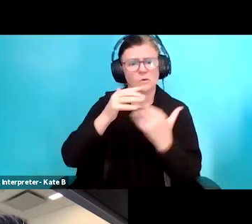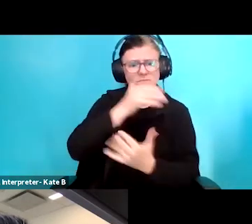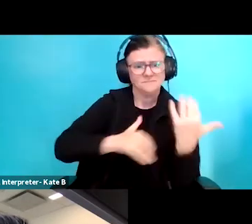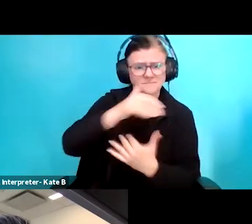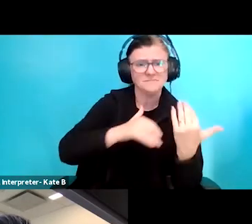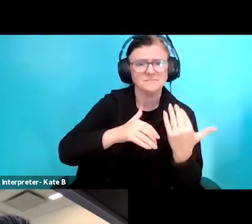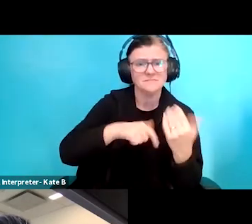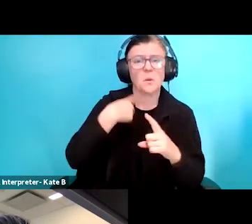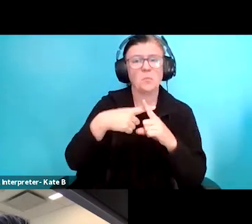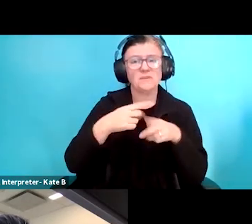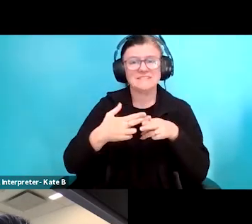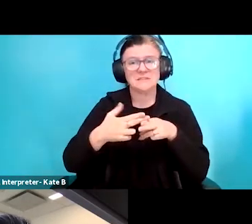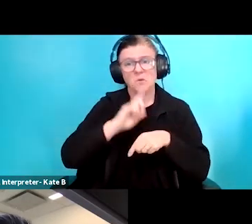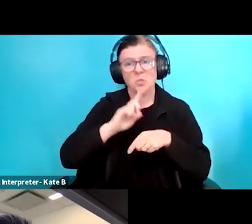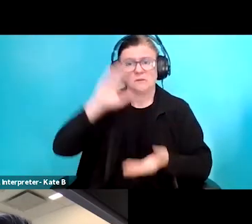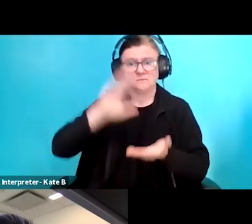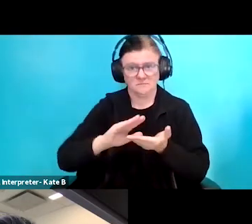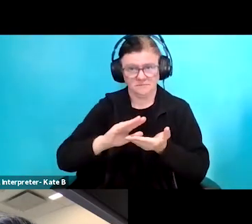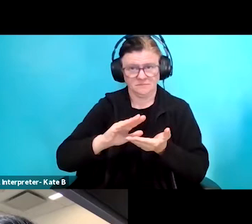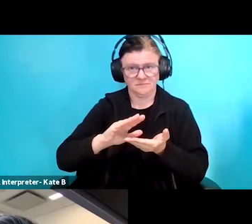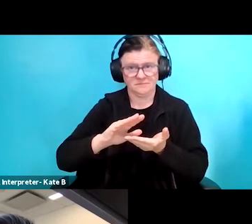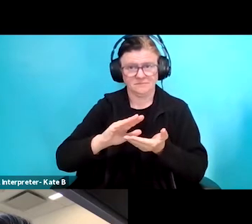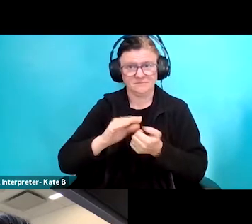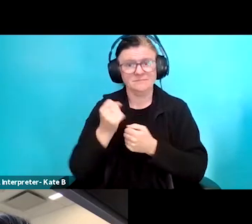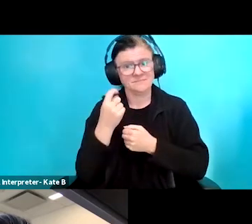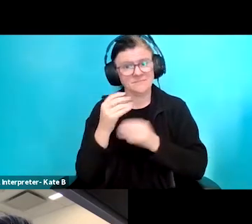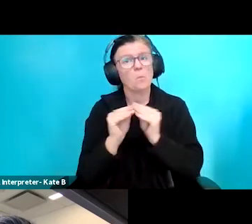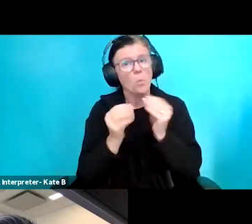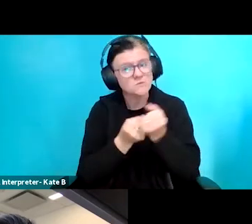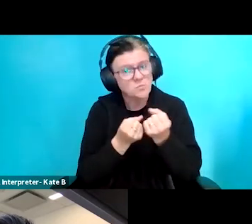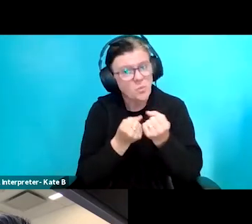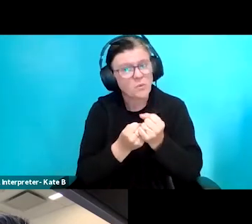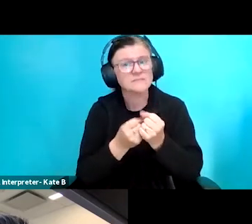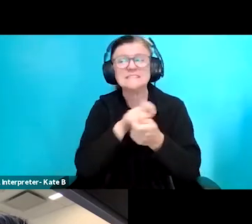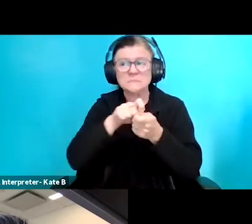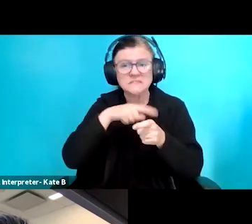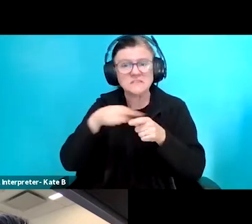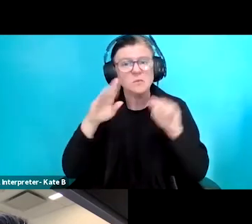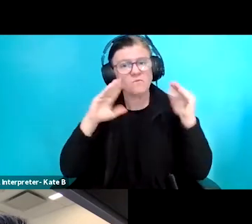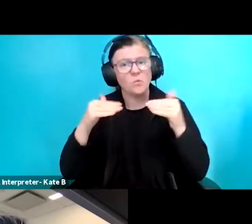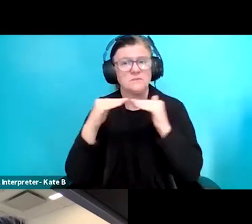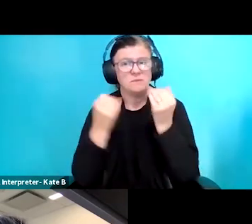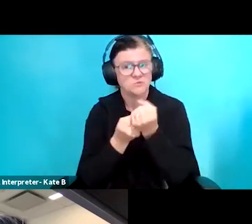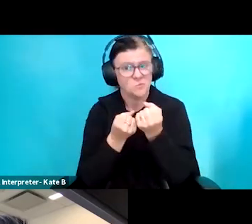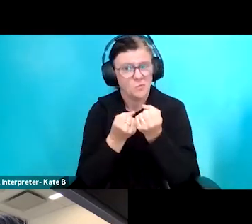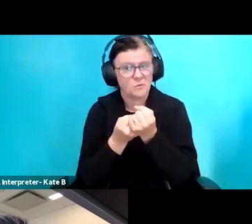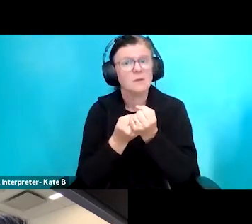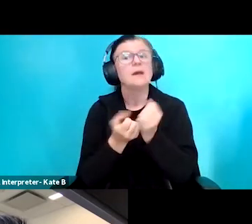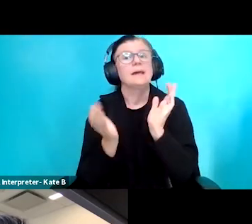temporary loneliness but expanded support for peer support services and more research and evidence on